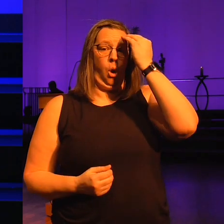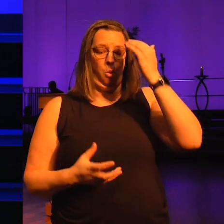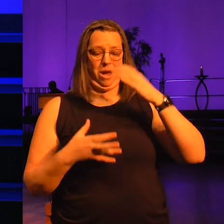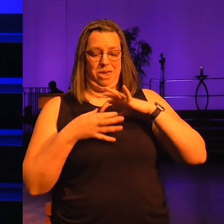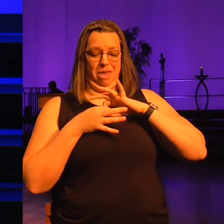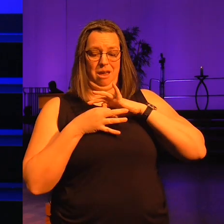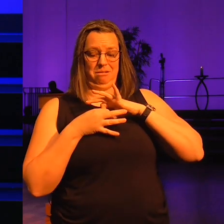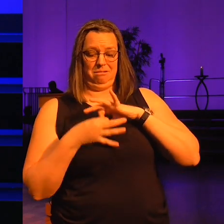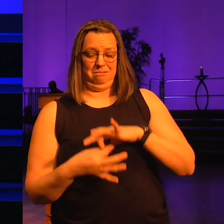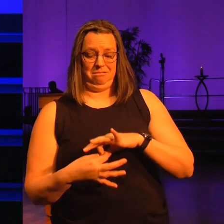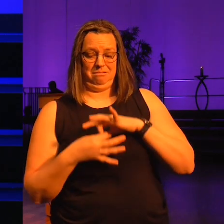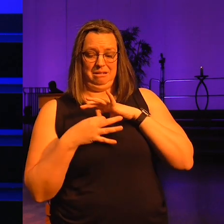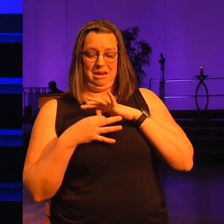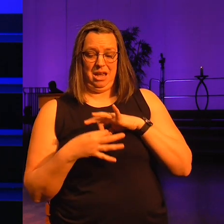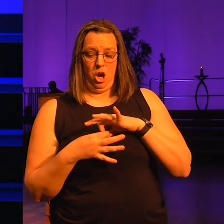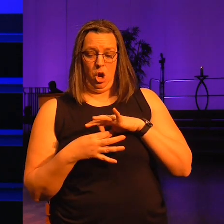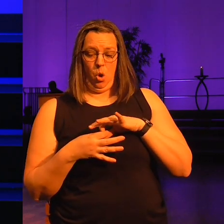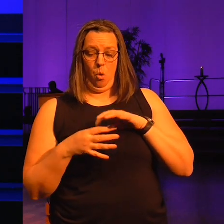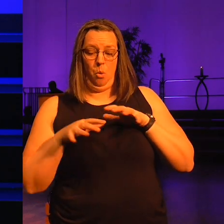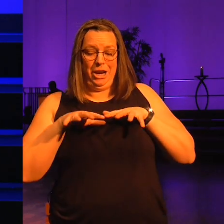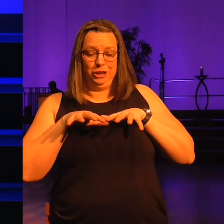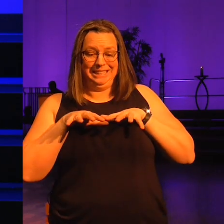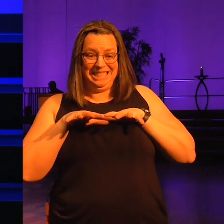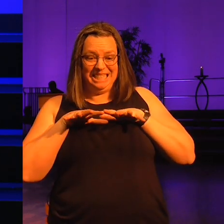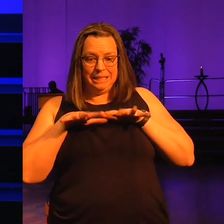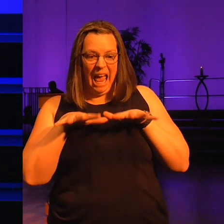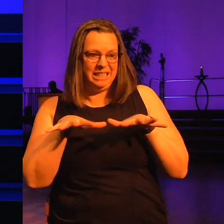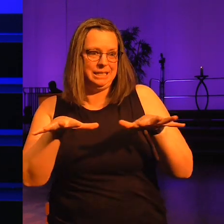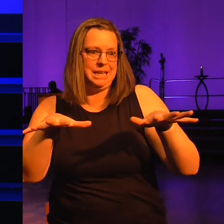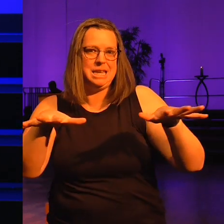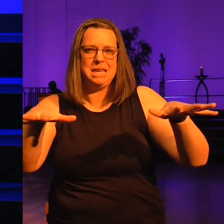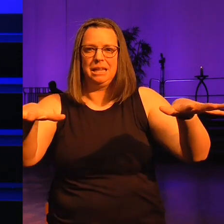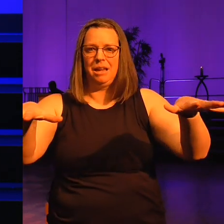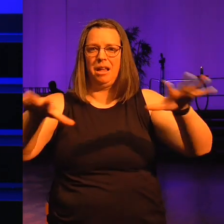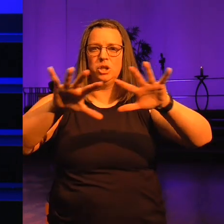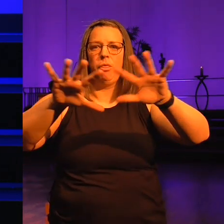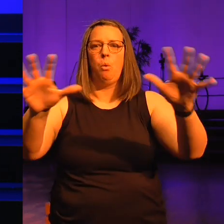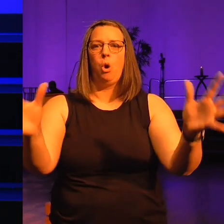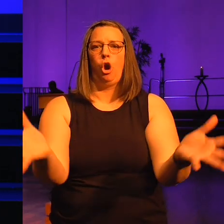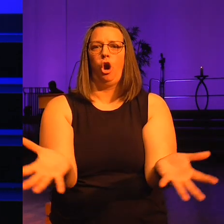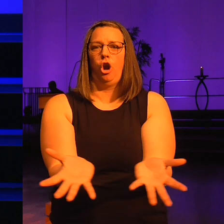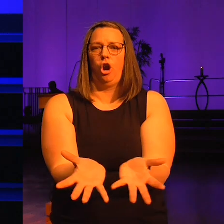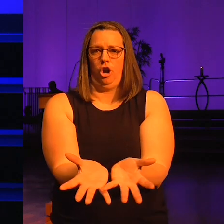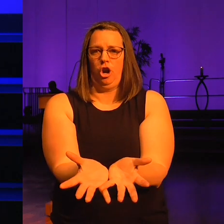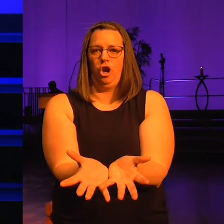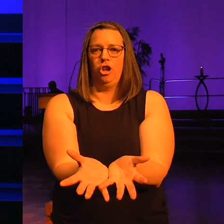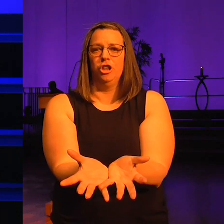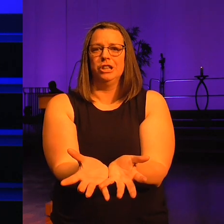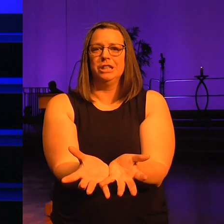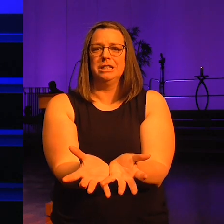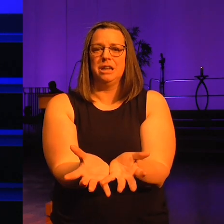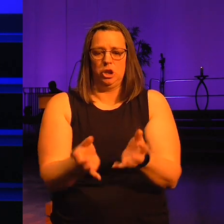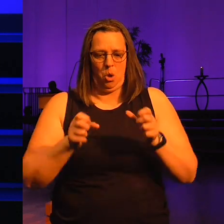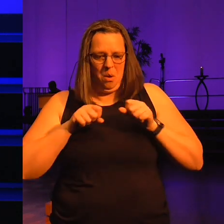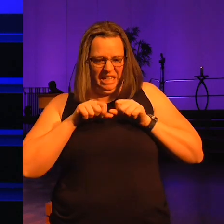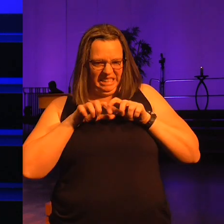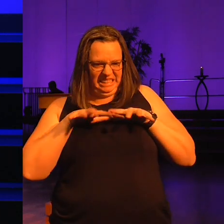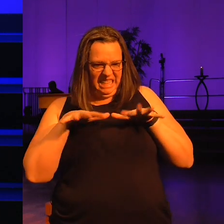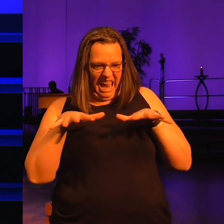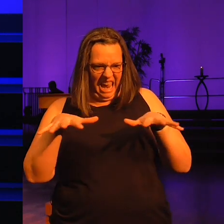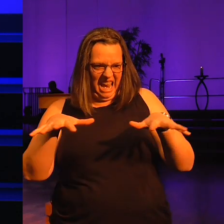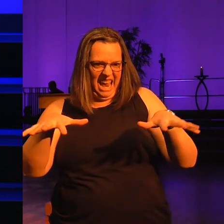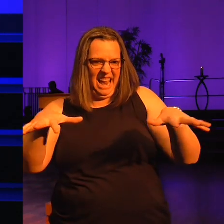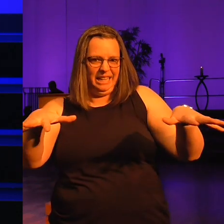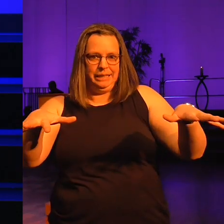send those vibrations out into the world so that we can can send and feel that the very essence of